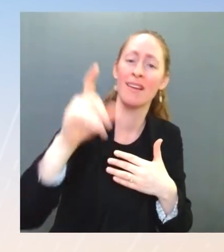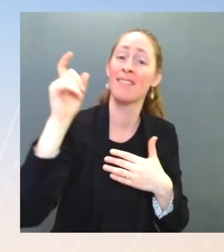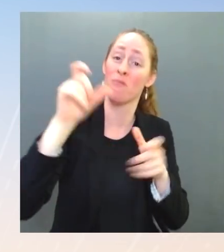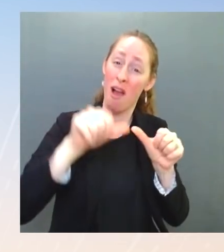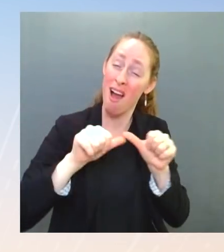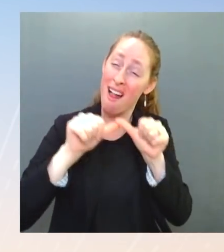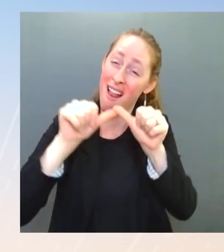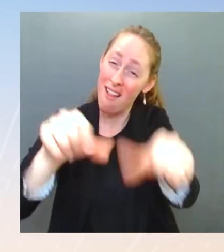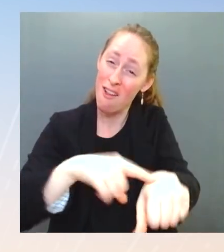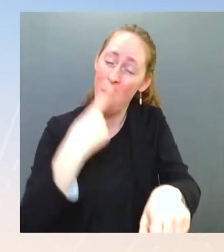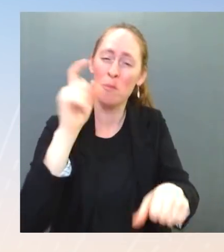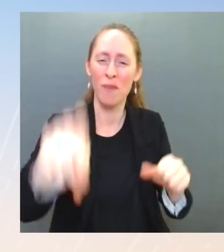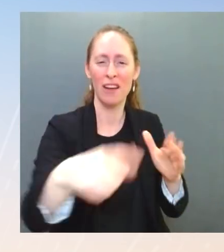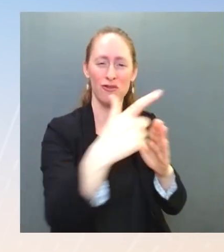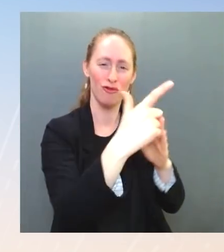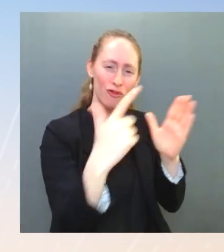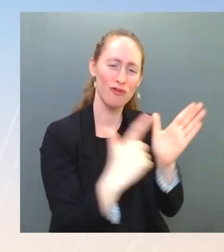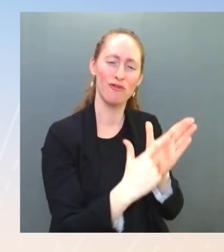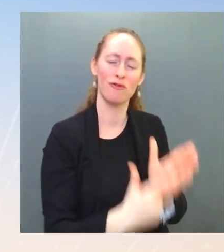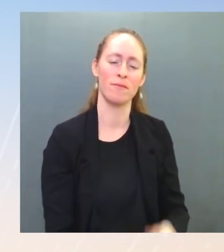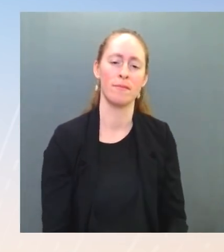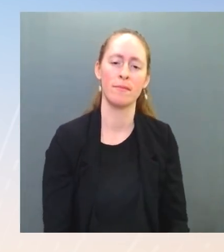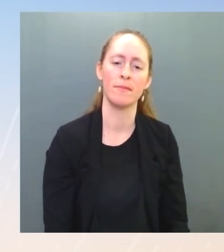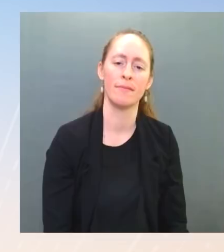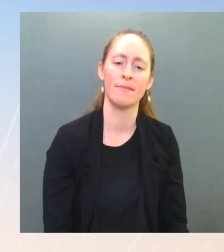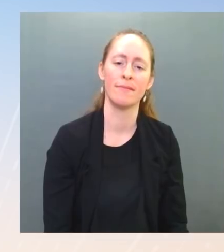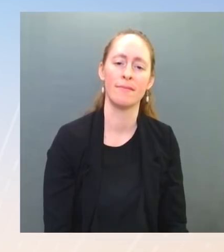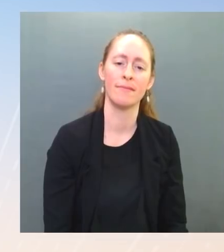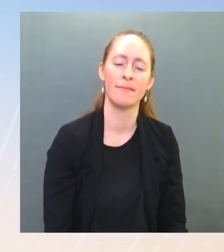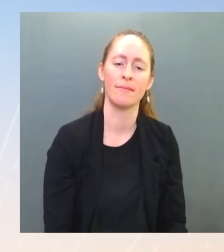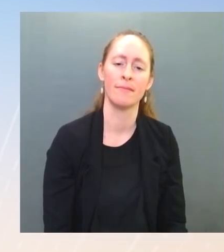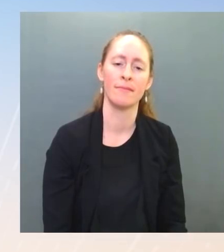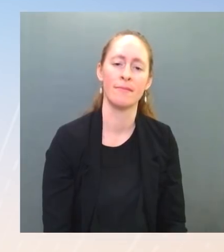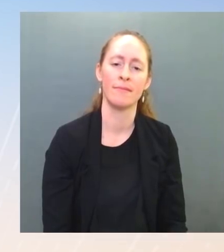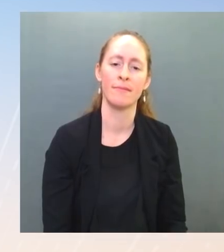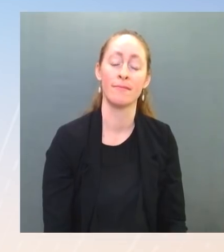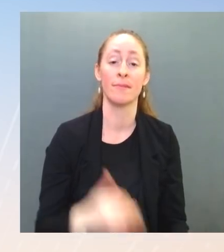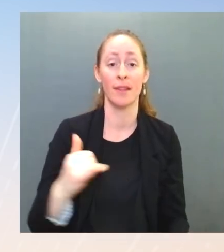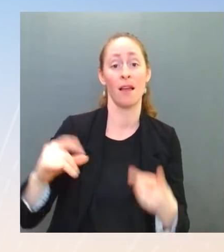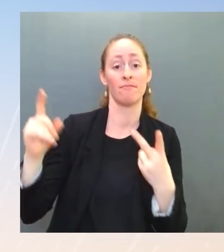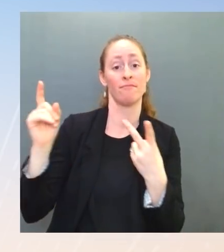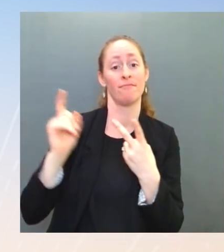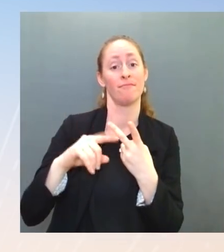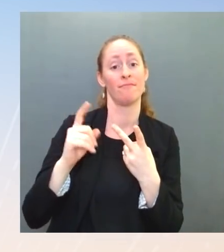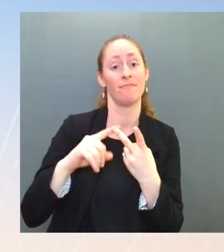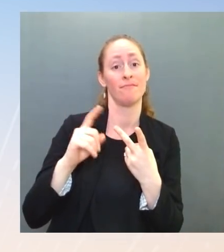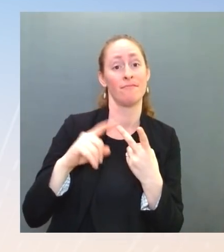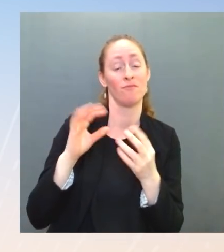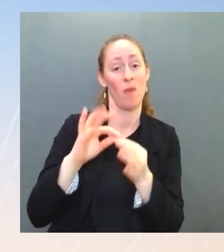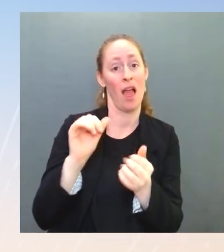The President has done more to fight gun violence and keep our communities safe than any President in history in his first year in office.